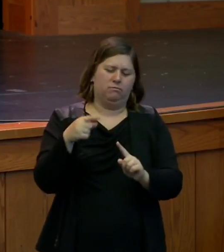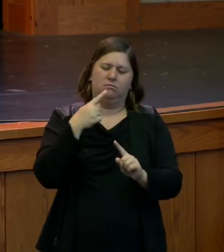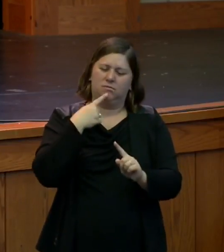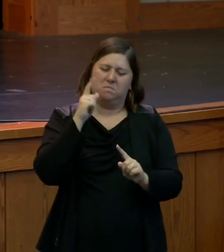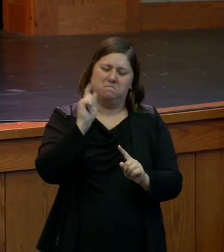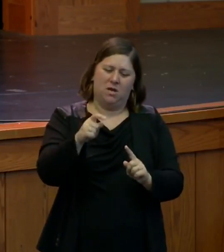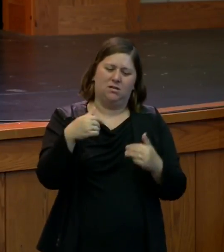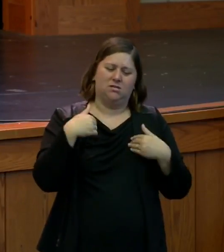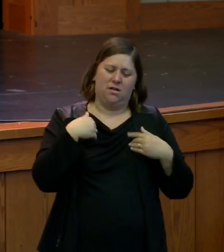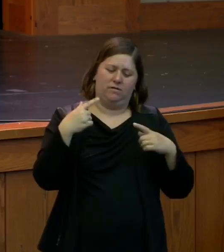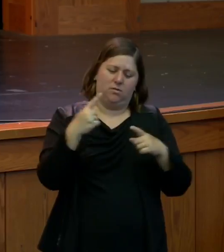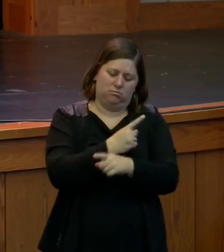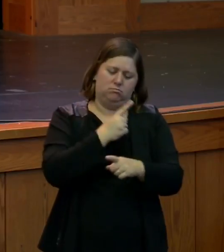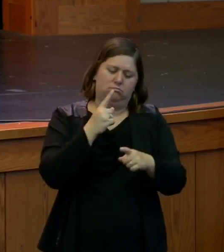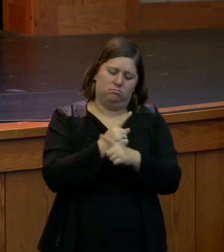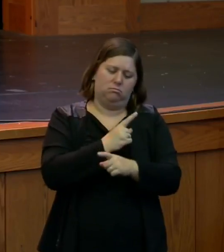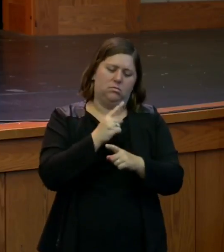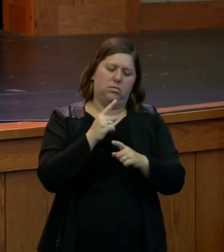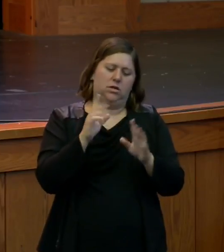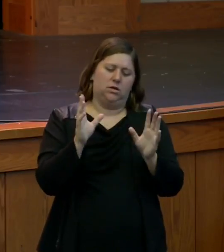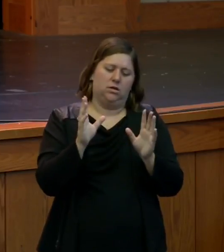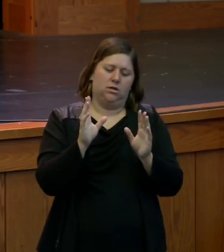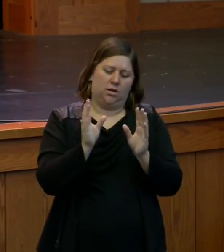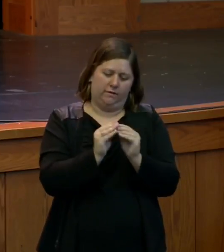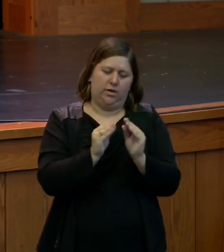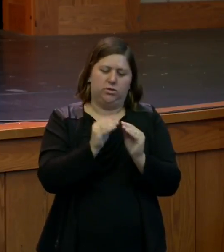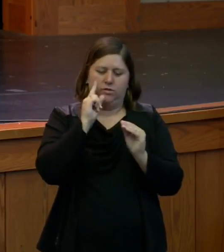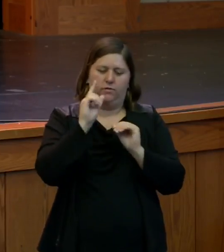CONSTITUTIONAL CONVENTION WHICH WOULD INCLUDE ELECTED CITIZEN